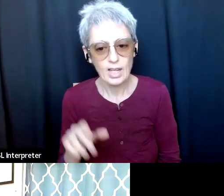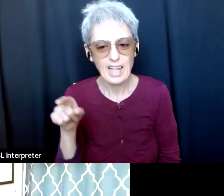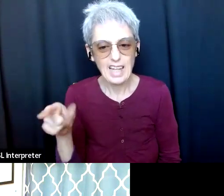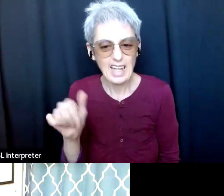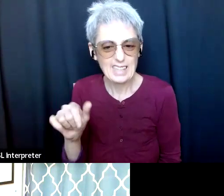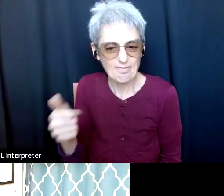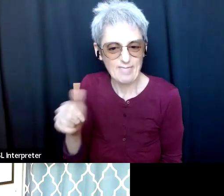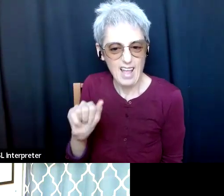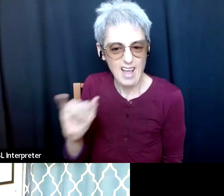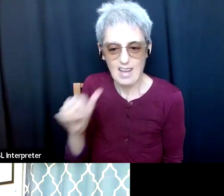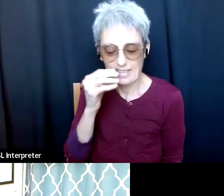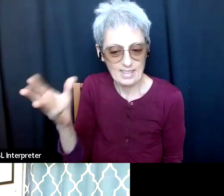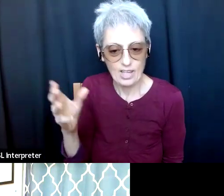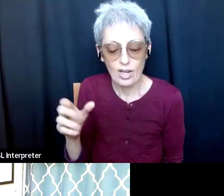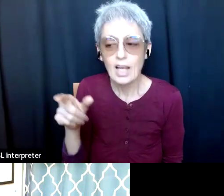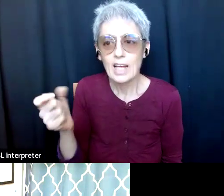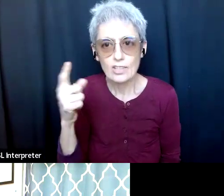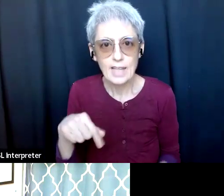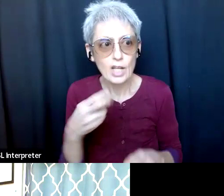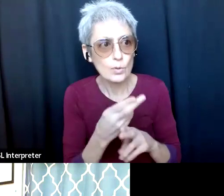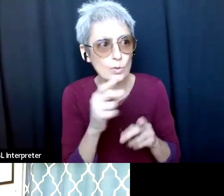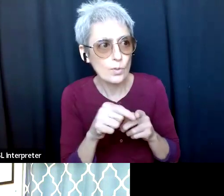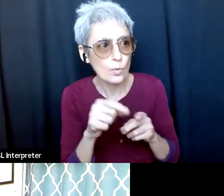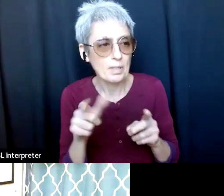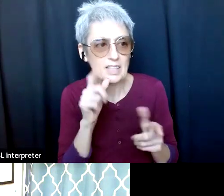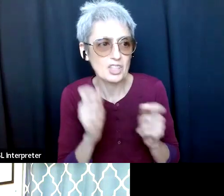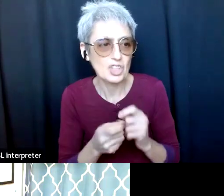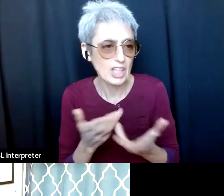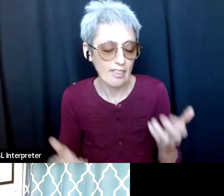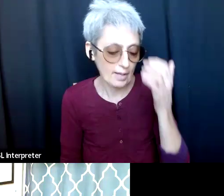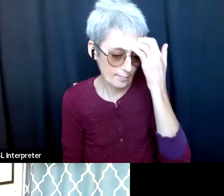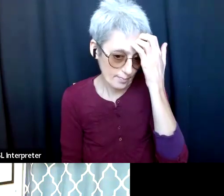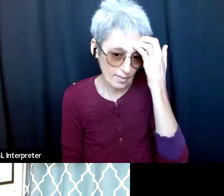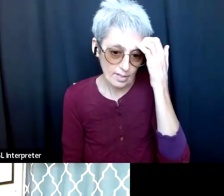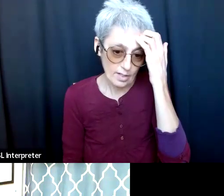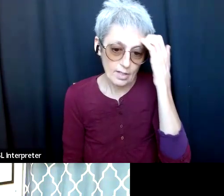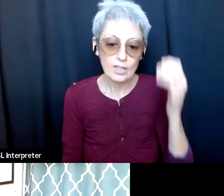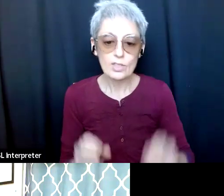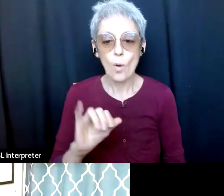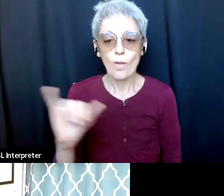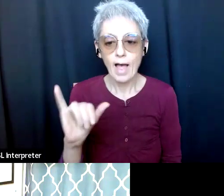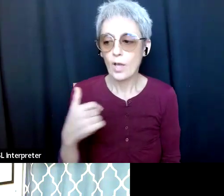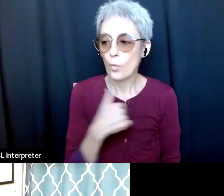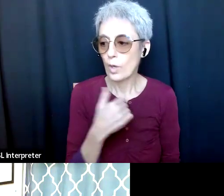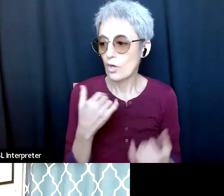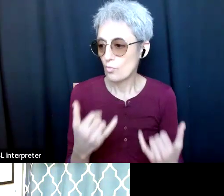They are not per se better in their audiological capacity or in their audiological processing,